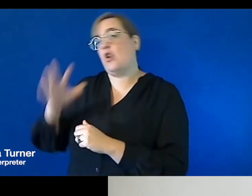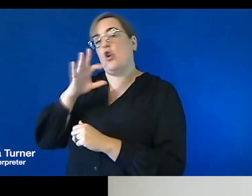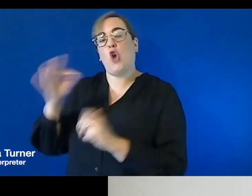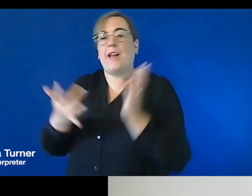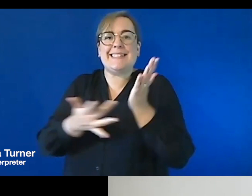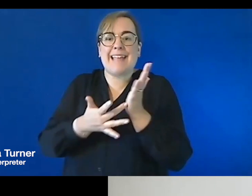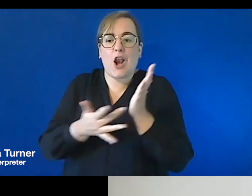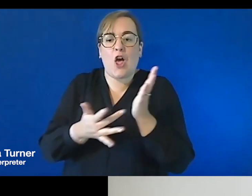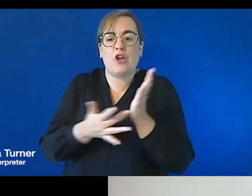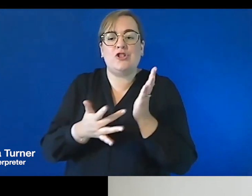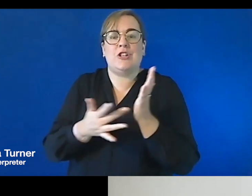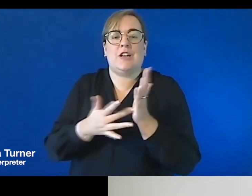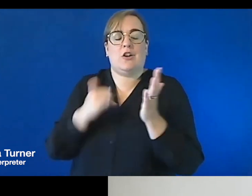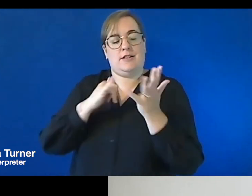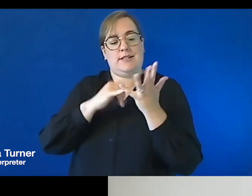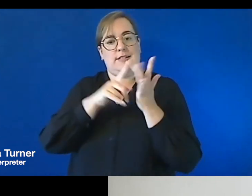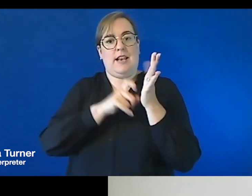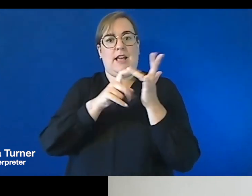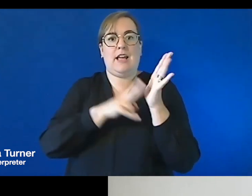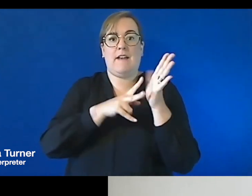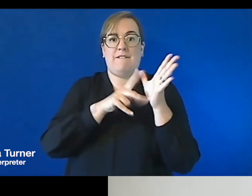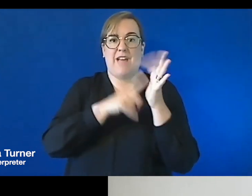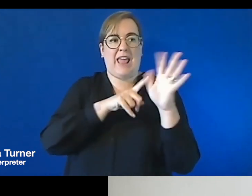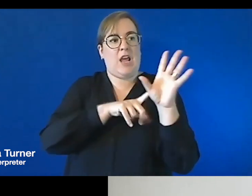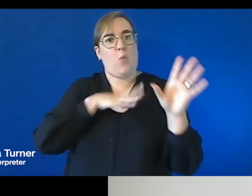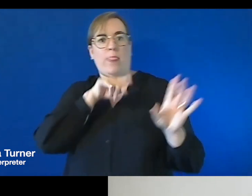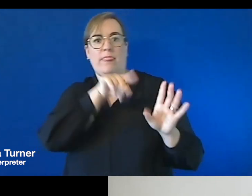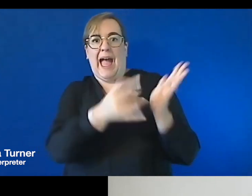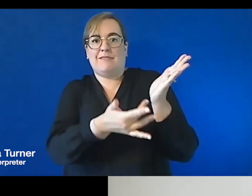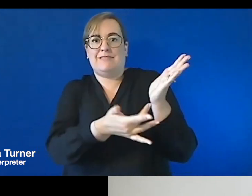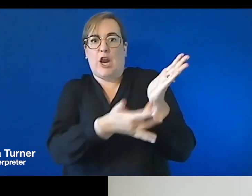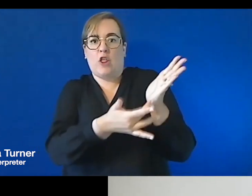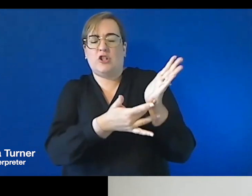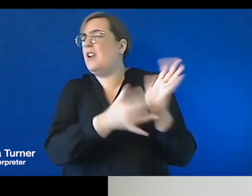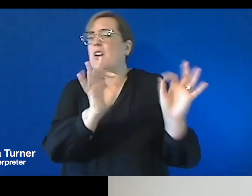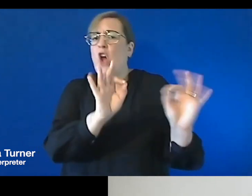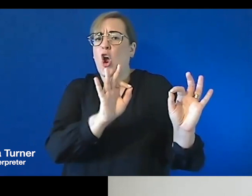Silicon Valley cares about it, nope, for instance women would love to solve other problems with how